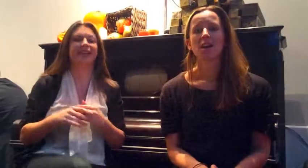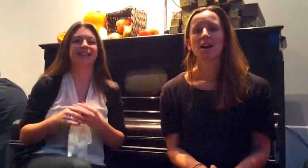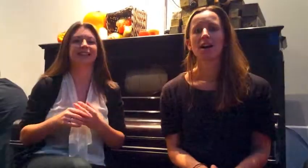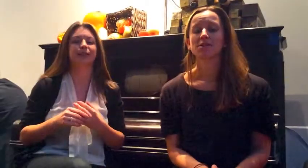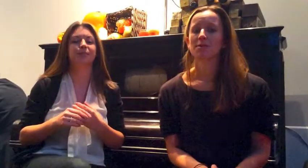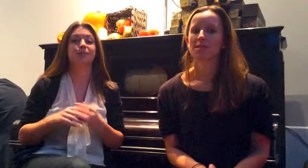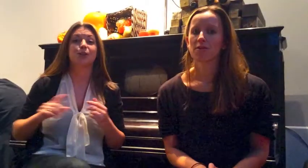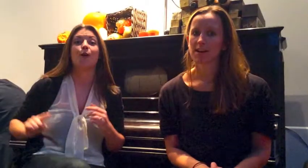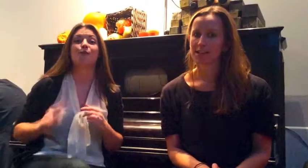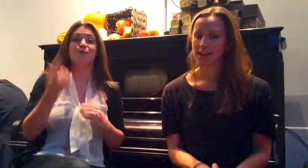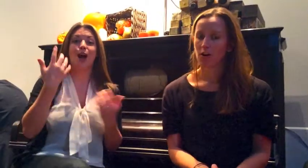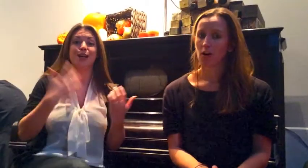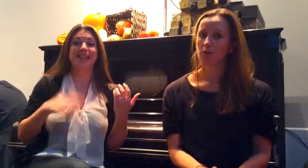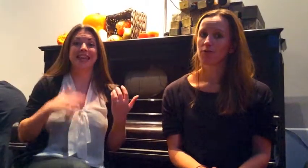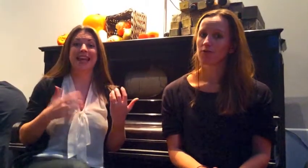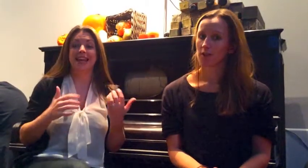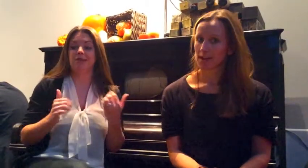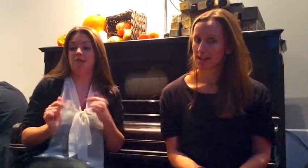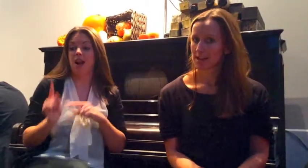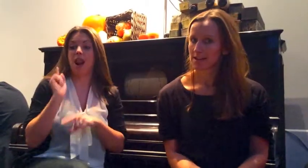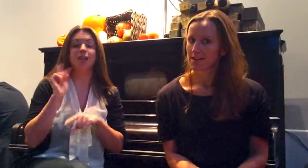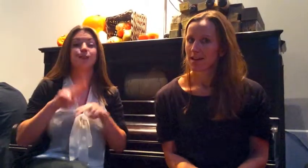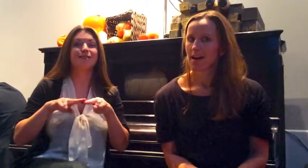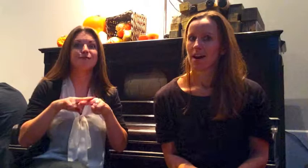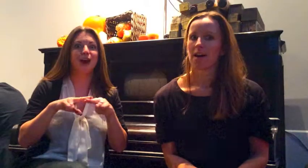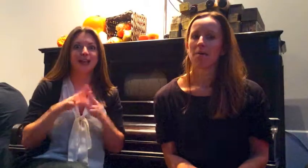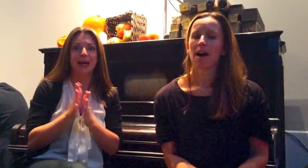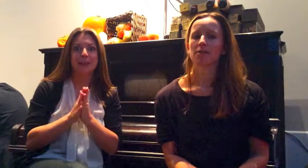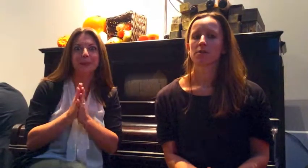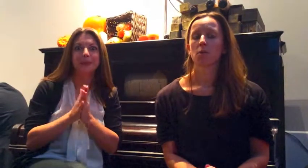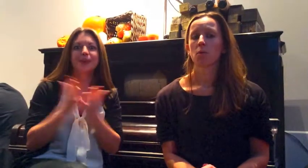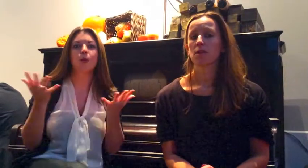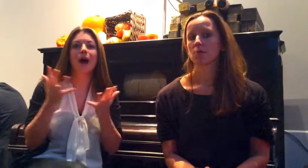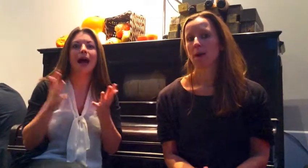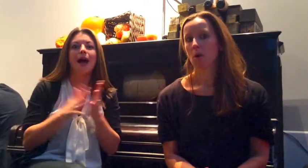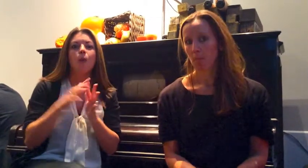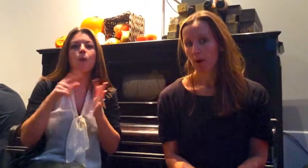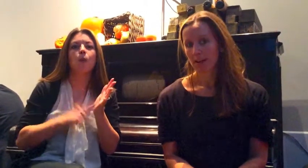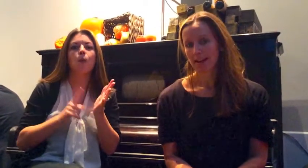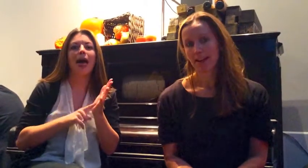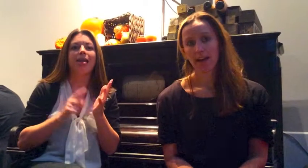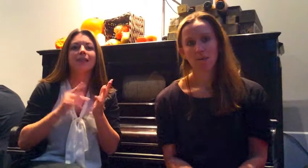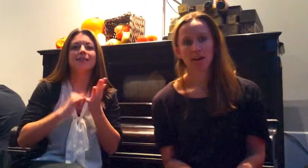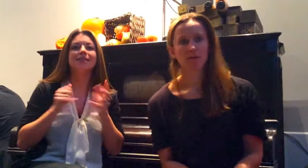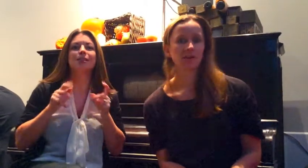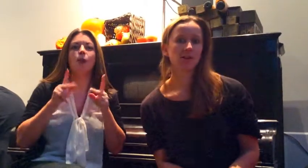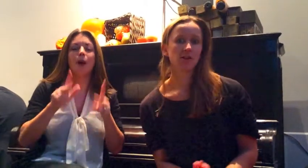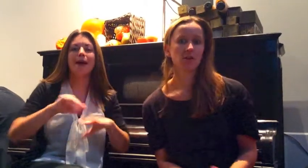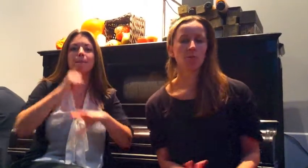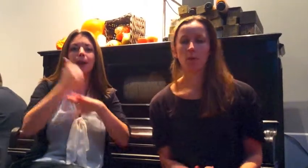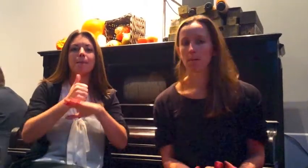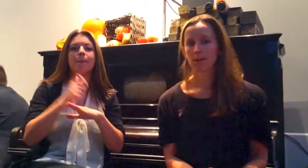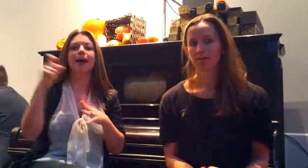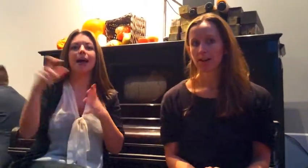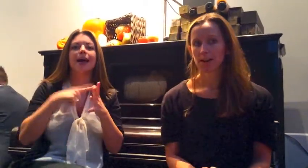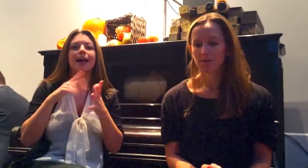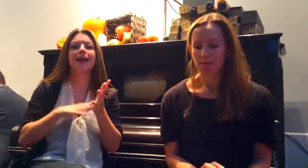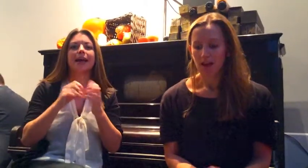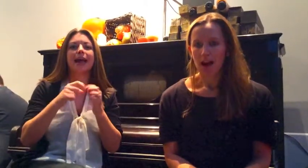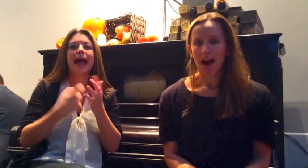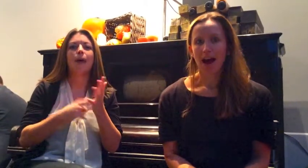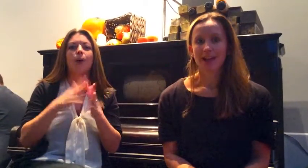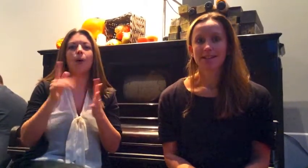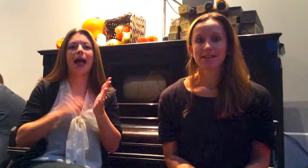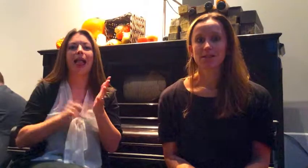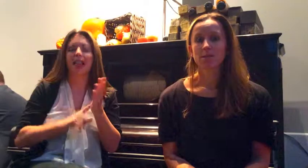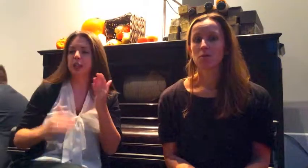So we did our very first gig last Friday at Wells Way Pop-Up in Camberwell,